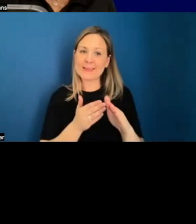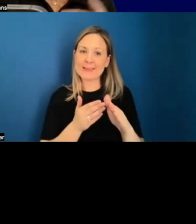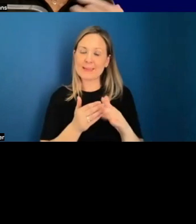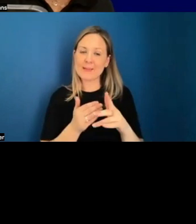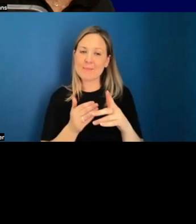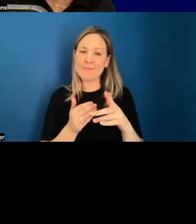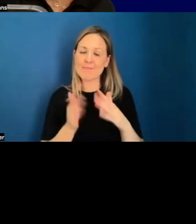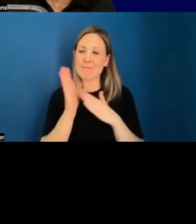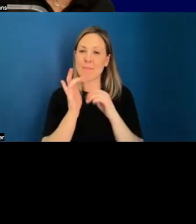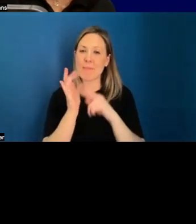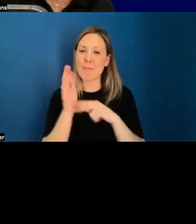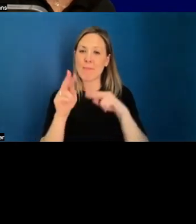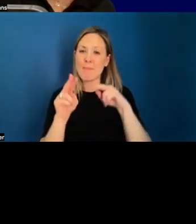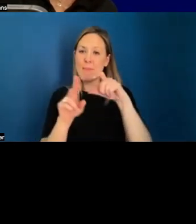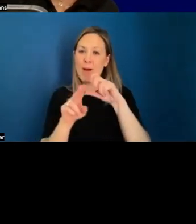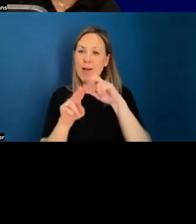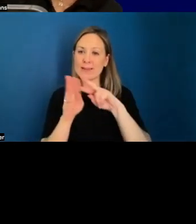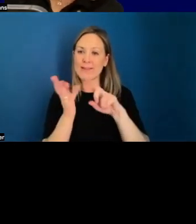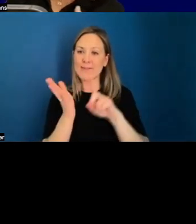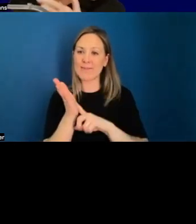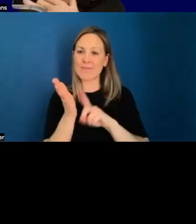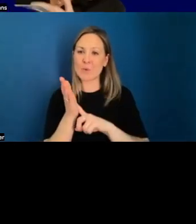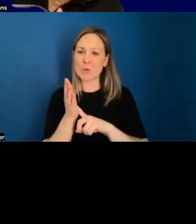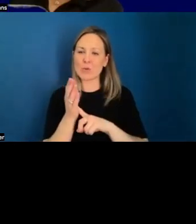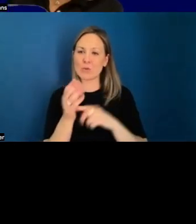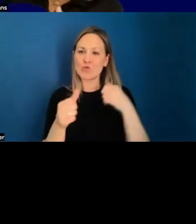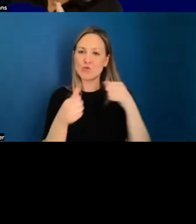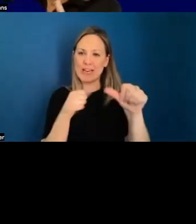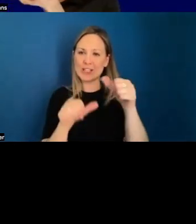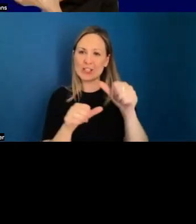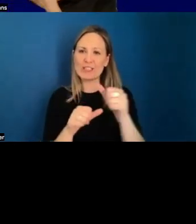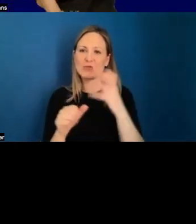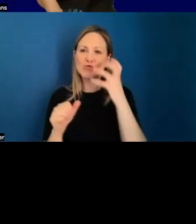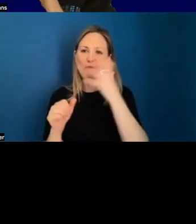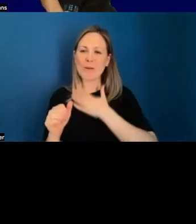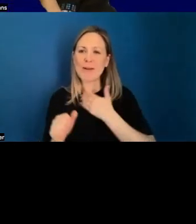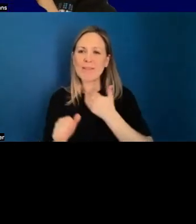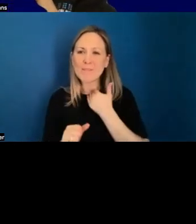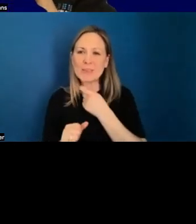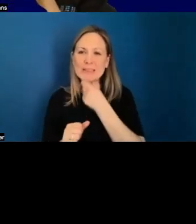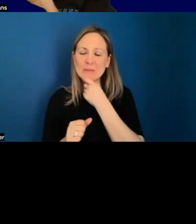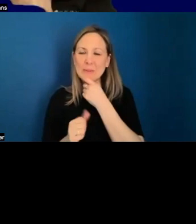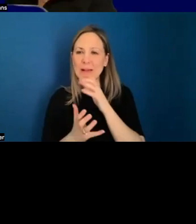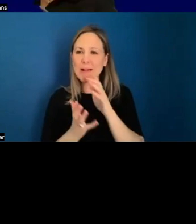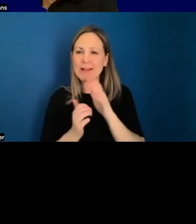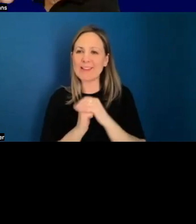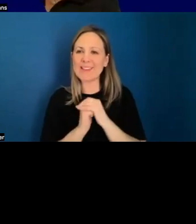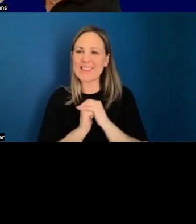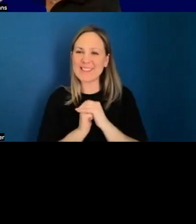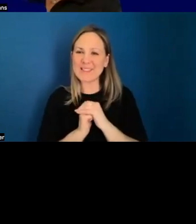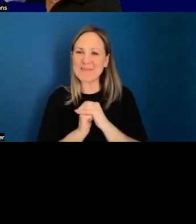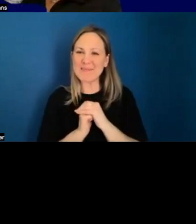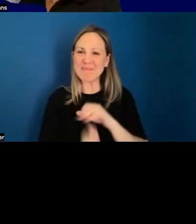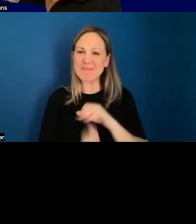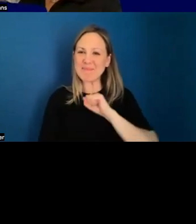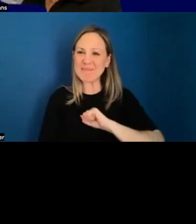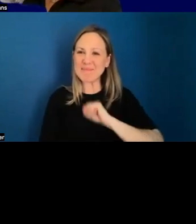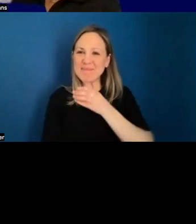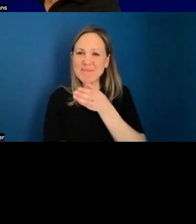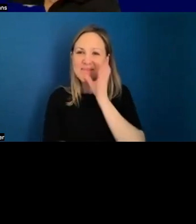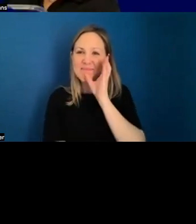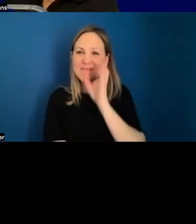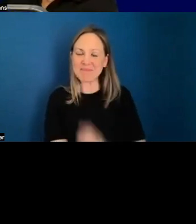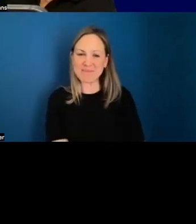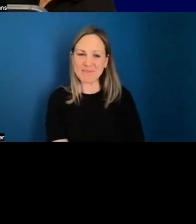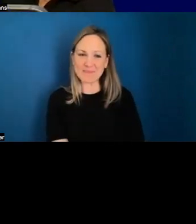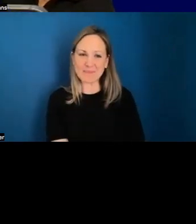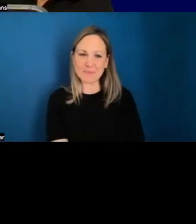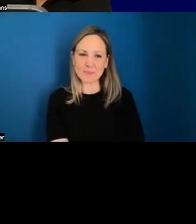that we talked about within interoception. And I do apologies for my voice (muffled cough).